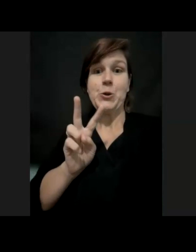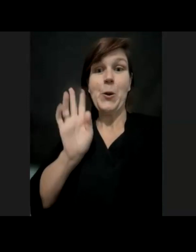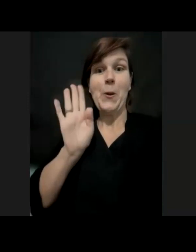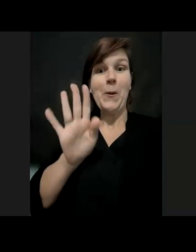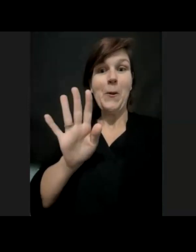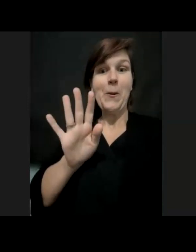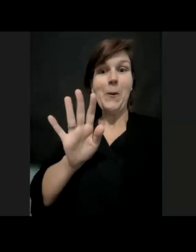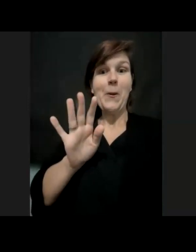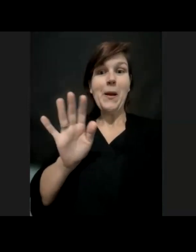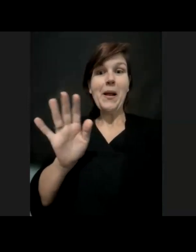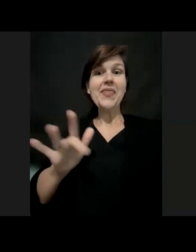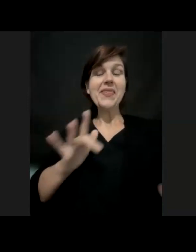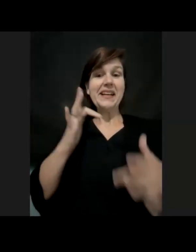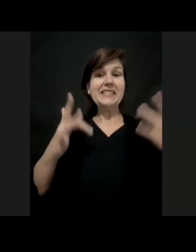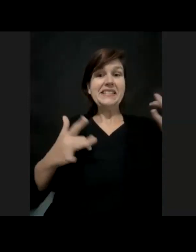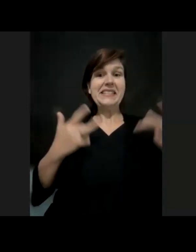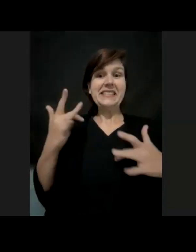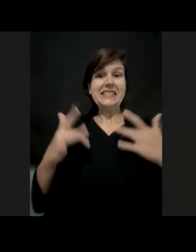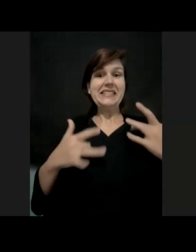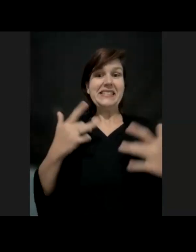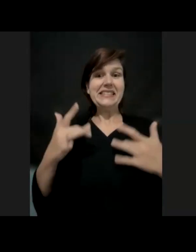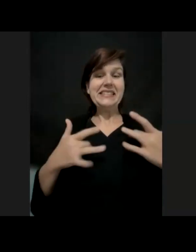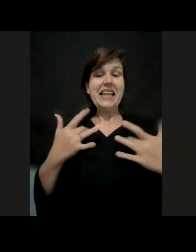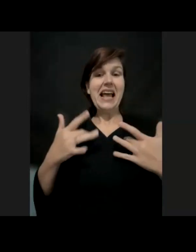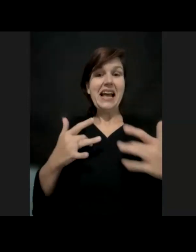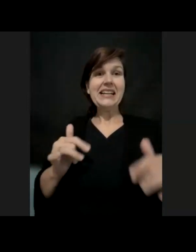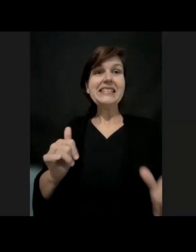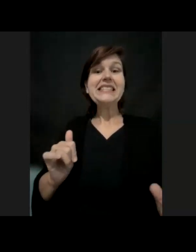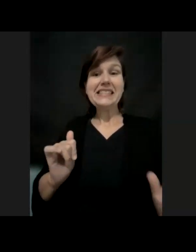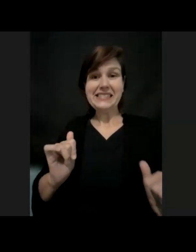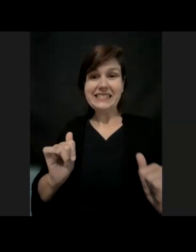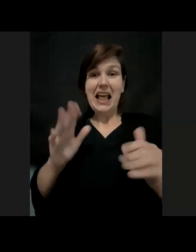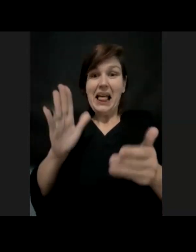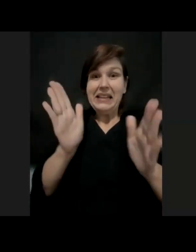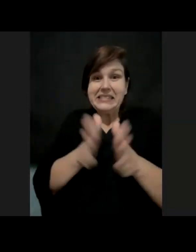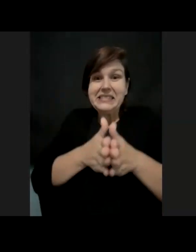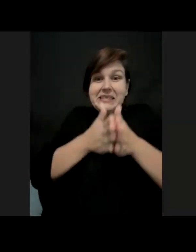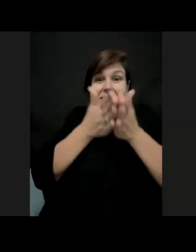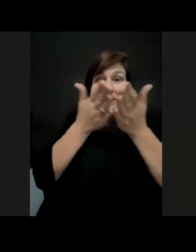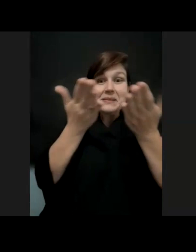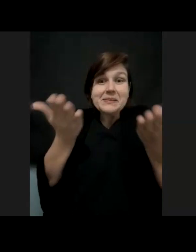I've got a really big story book on my table, boys and girls. It really fills the space.